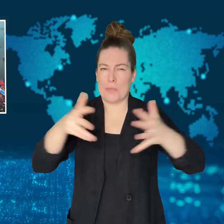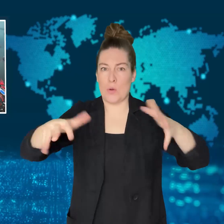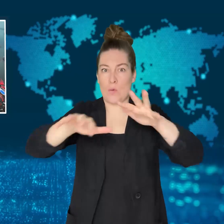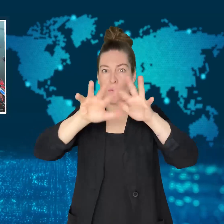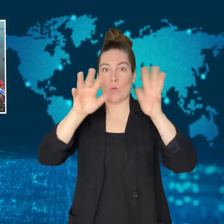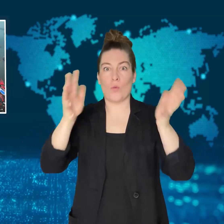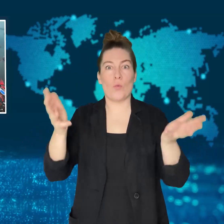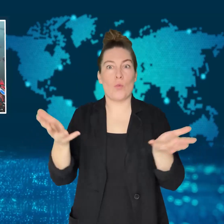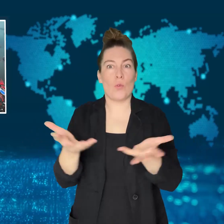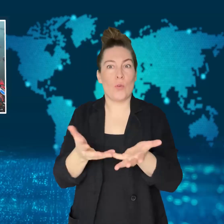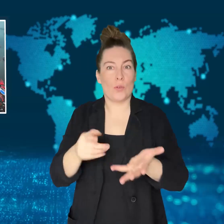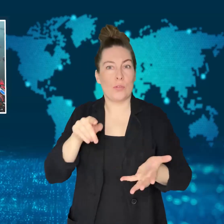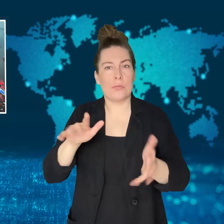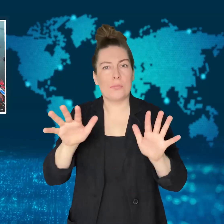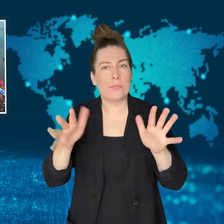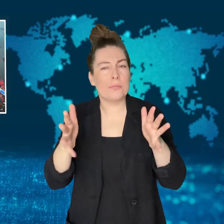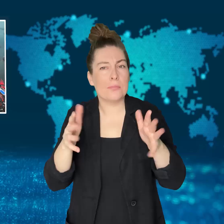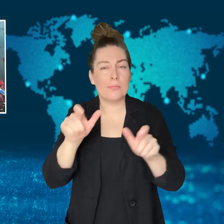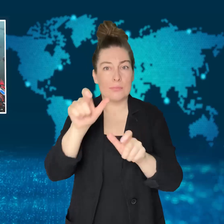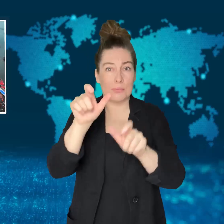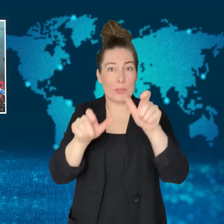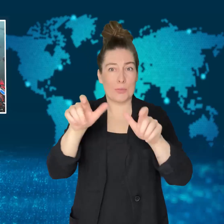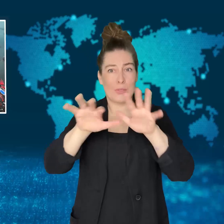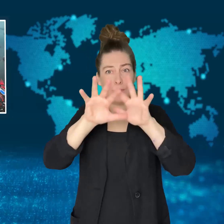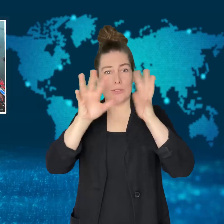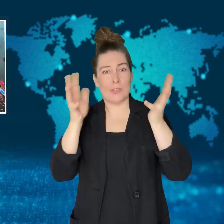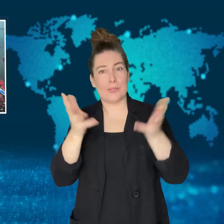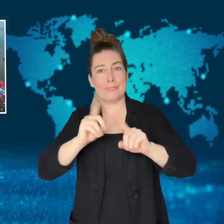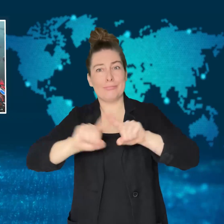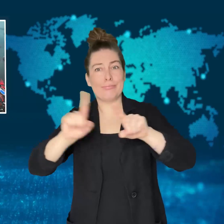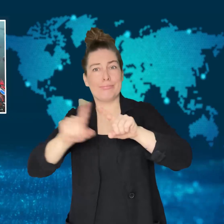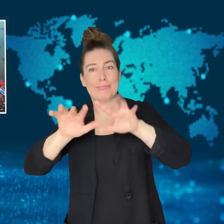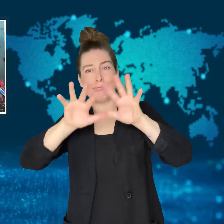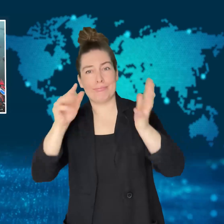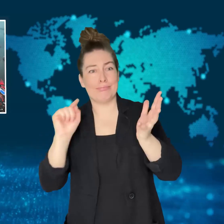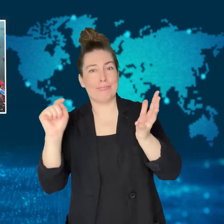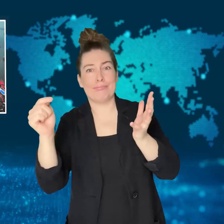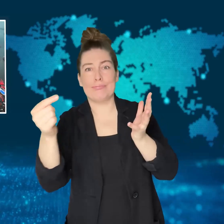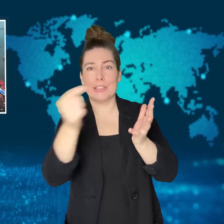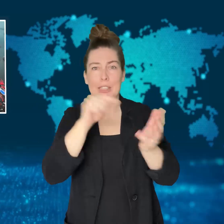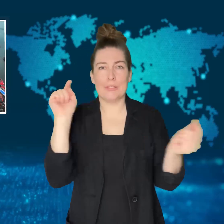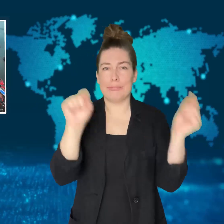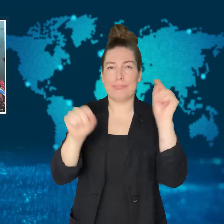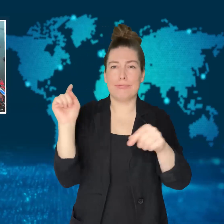festival gathering began in India.